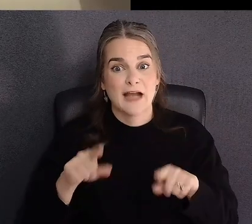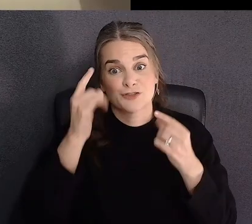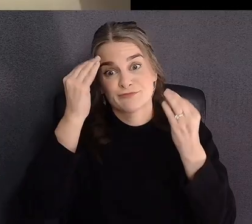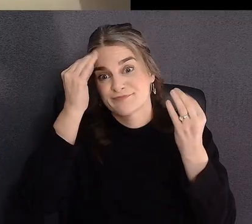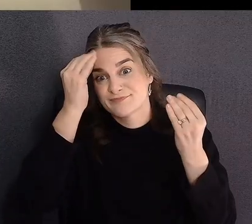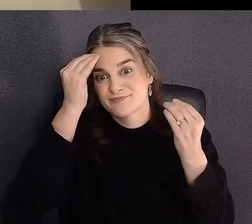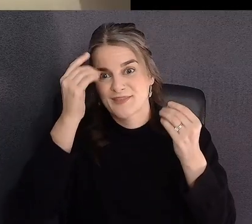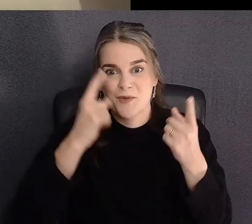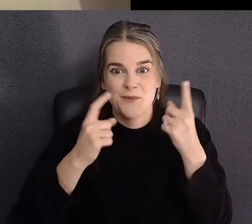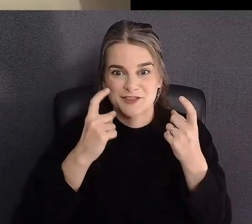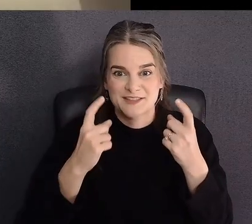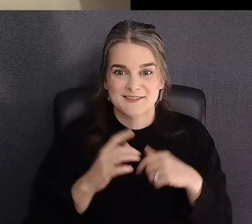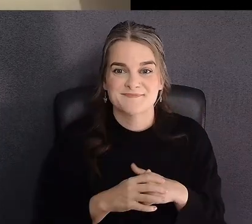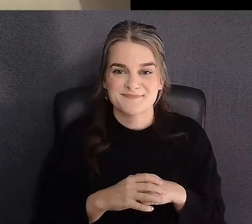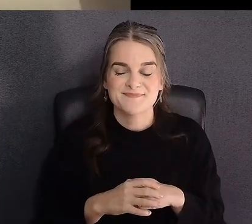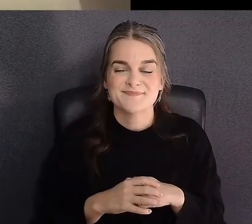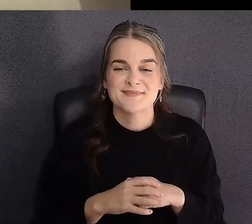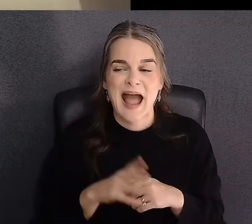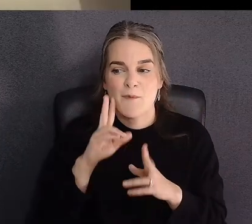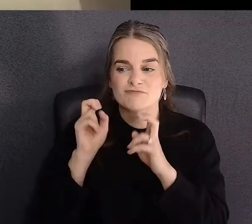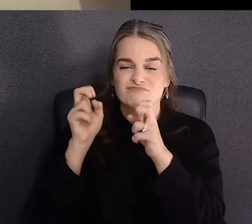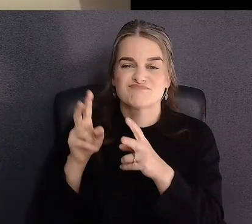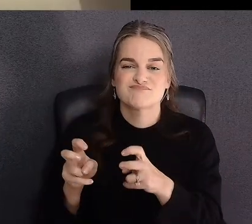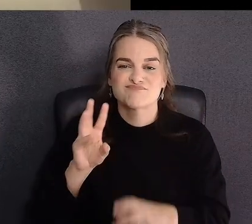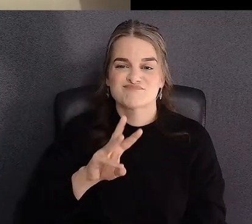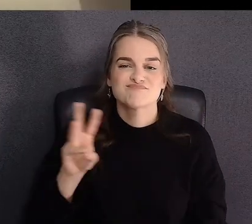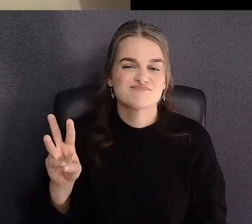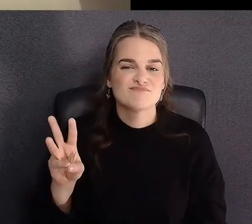I will pop a couple more links in the chat for you.